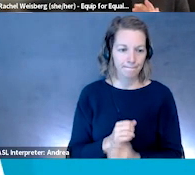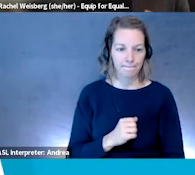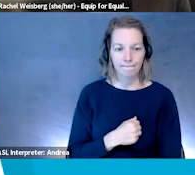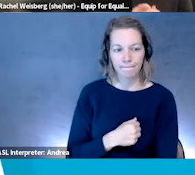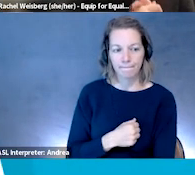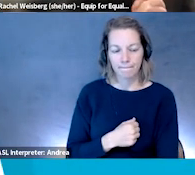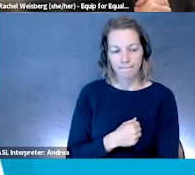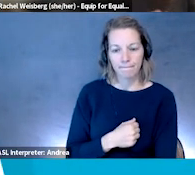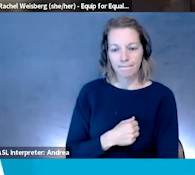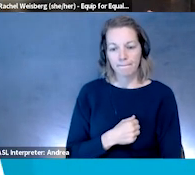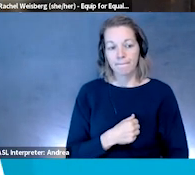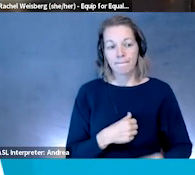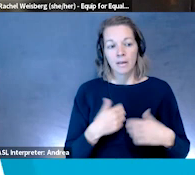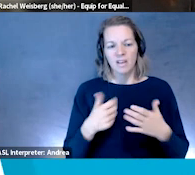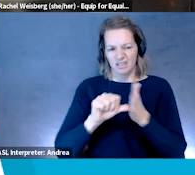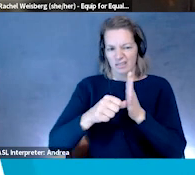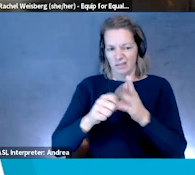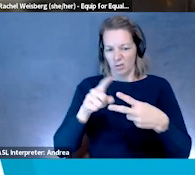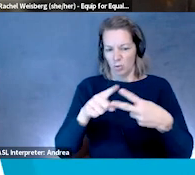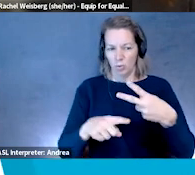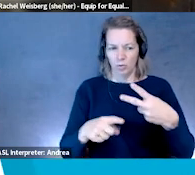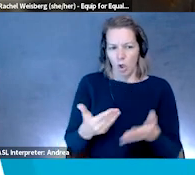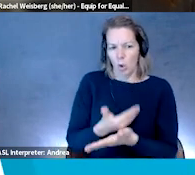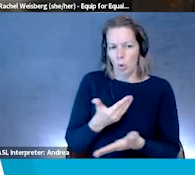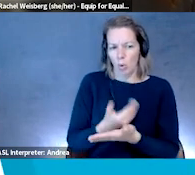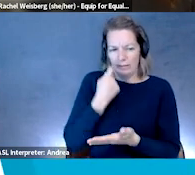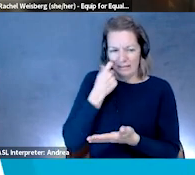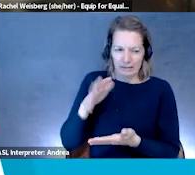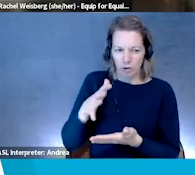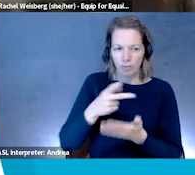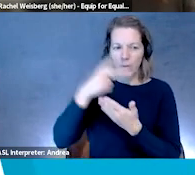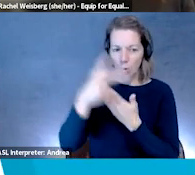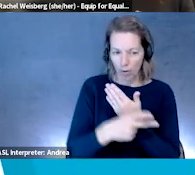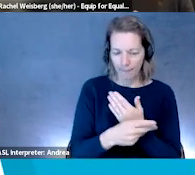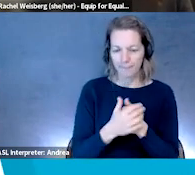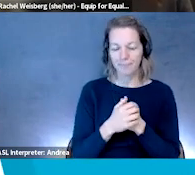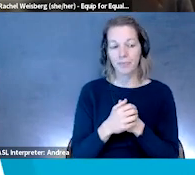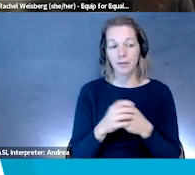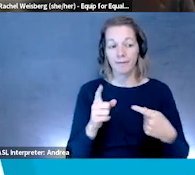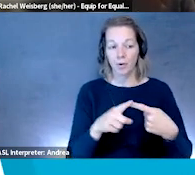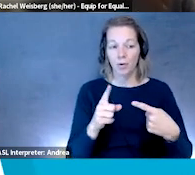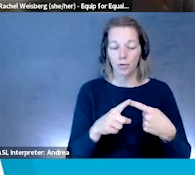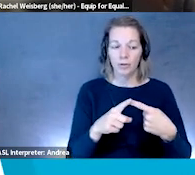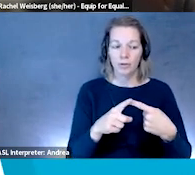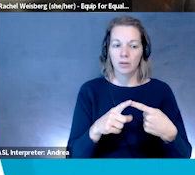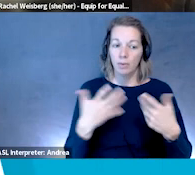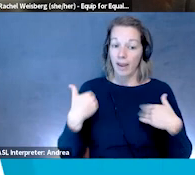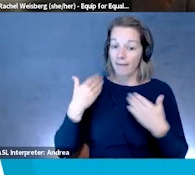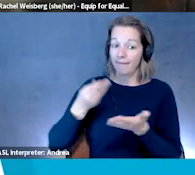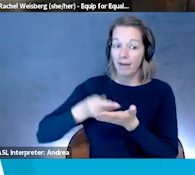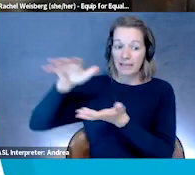QUICKLY GO OVER SOME OF THE OTHER SERVICES THAT WE HAVE. WE WANT TO